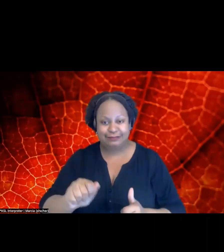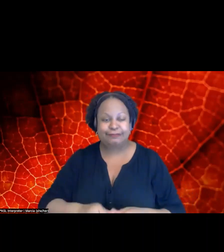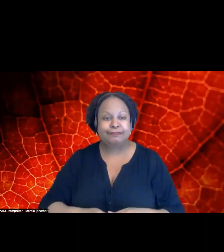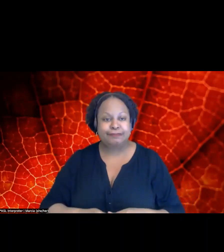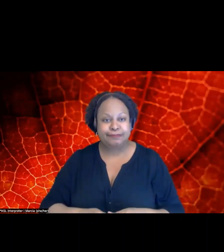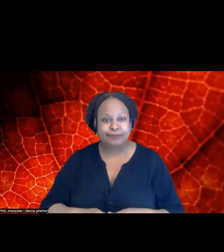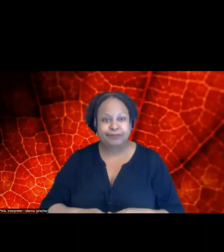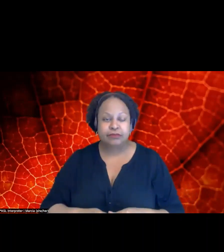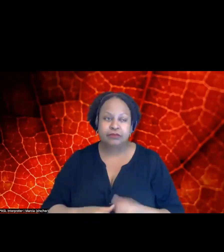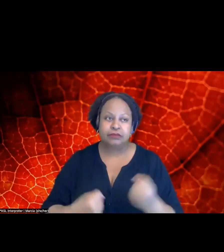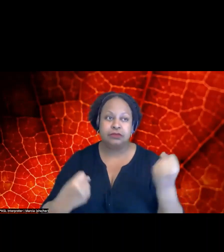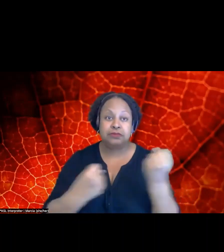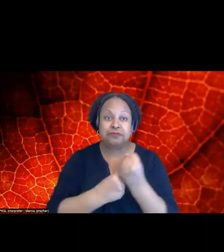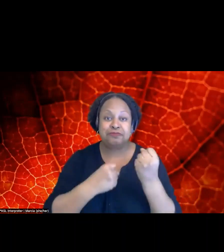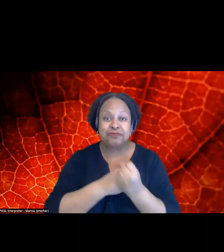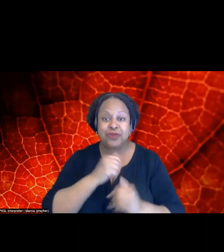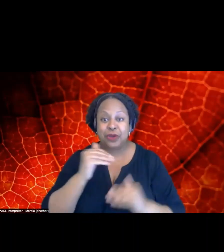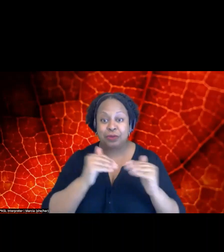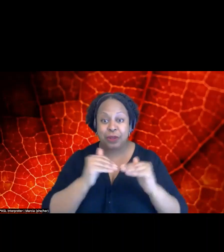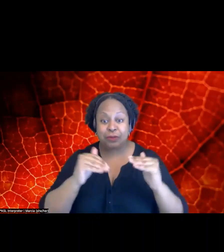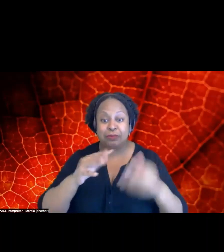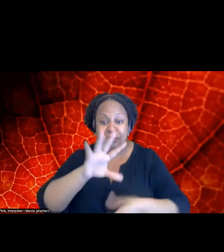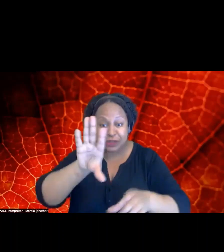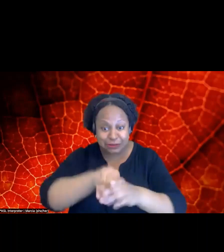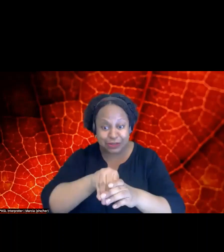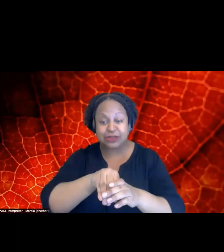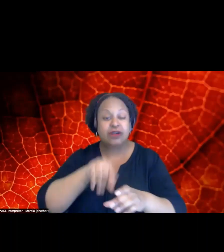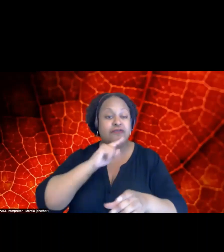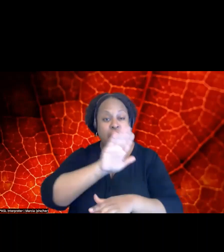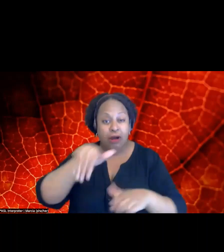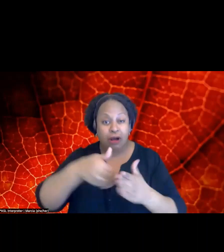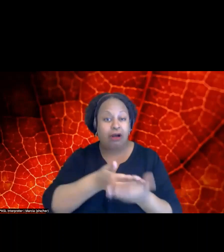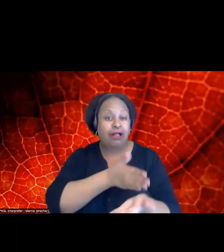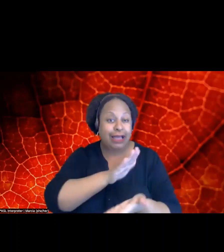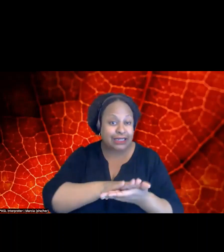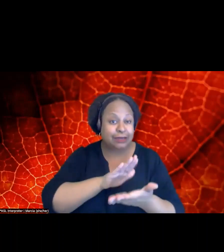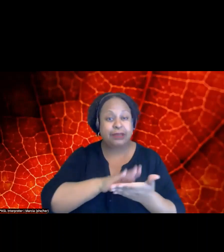Supporting equitable participation in all academic endeavors and professional